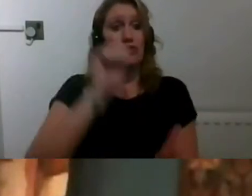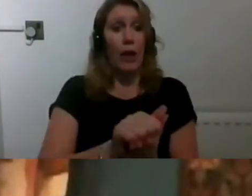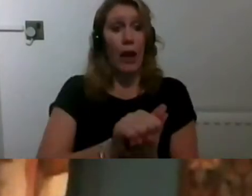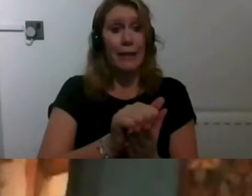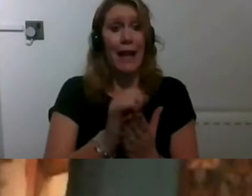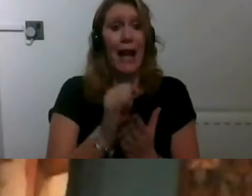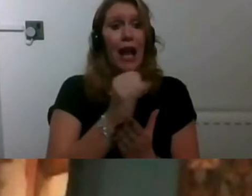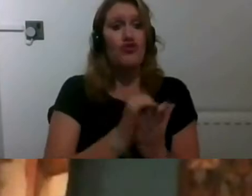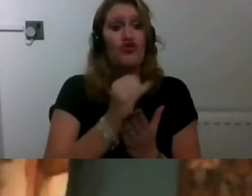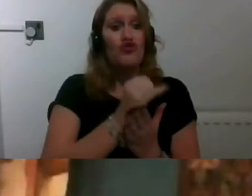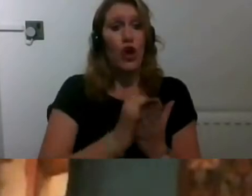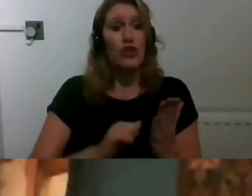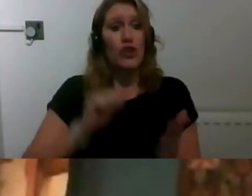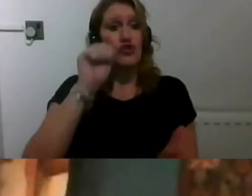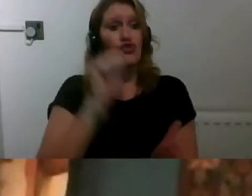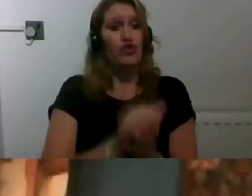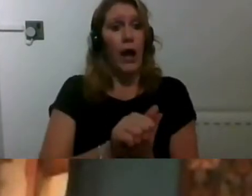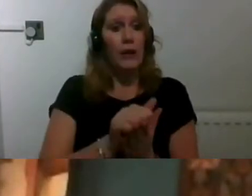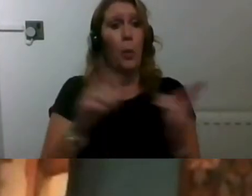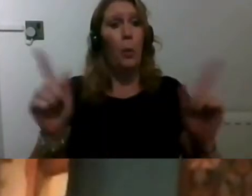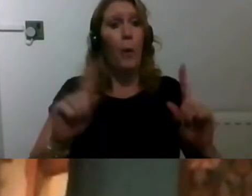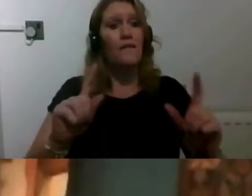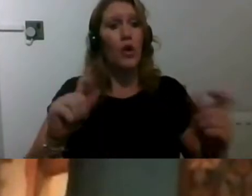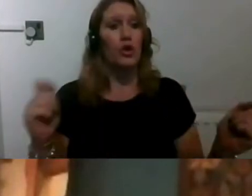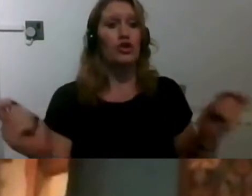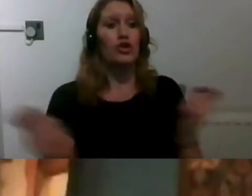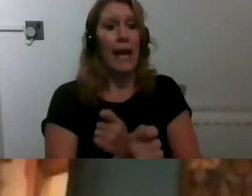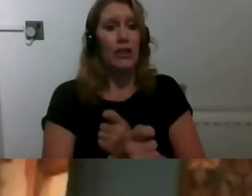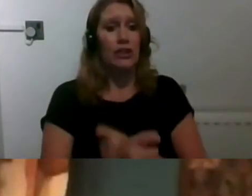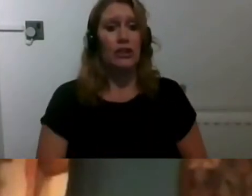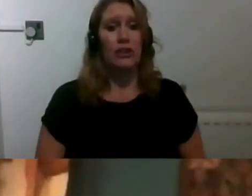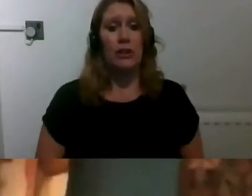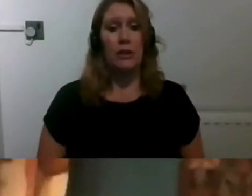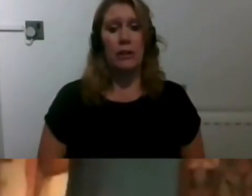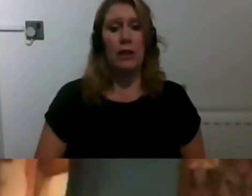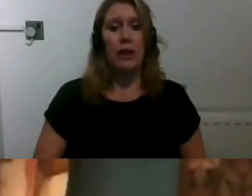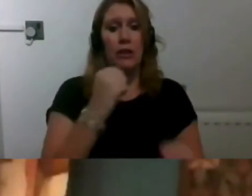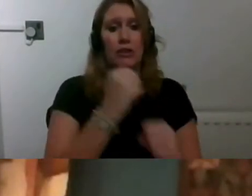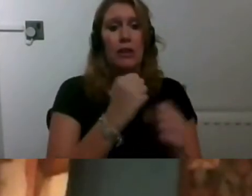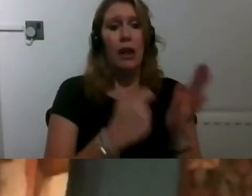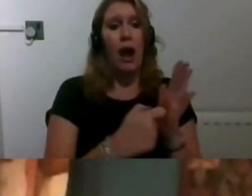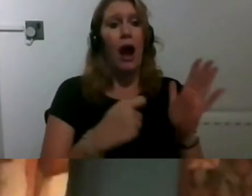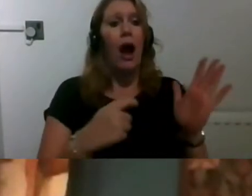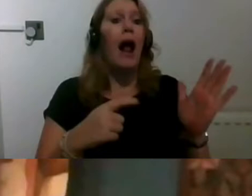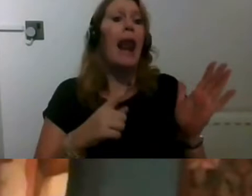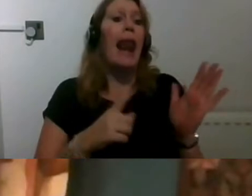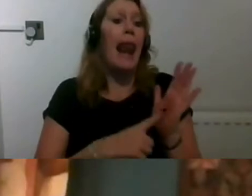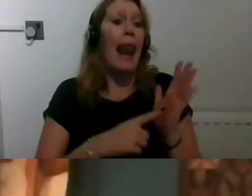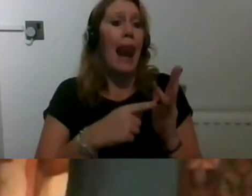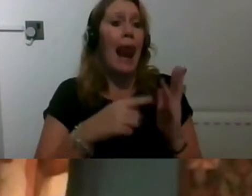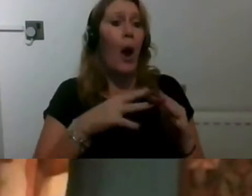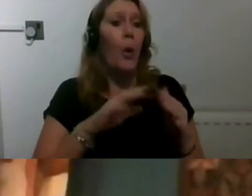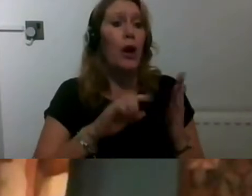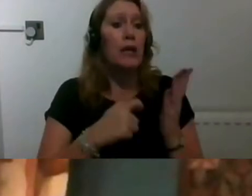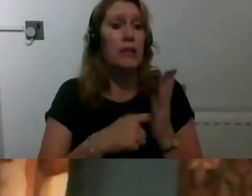JR Lowell's words ring true today. When Tory lumps turn red to grey